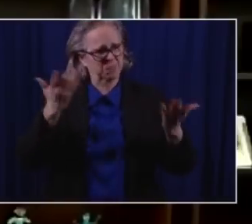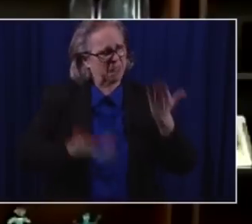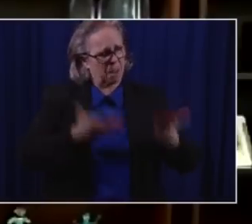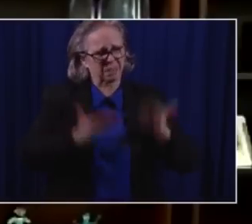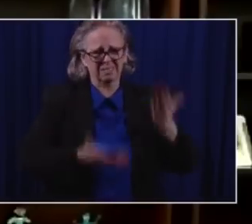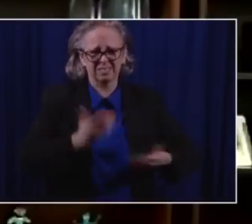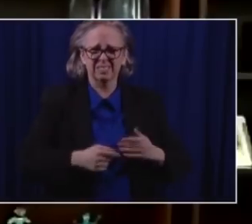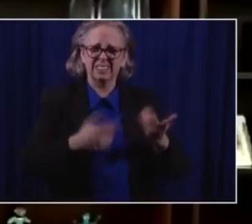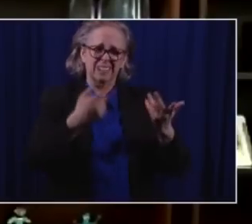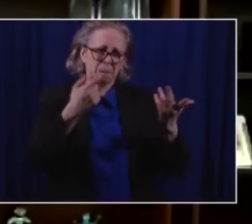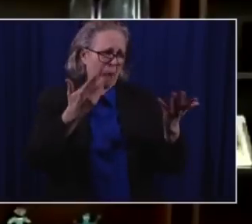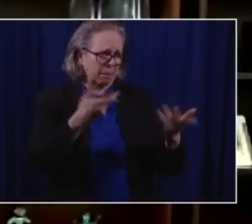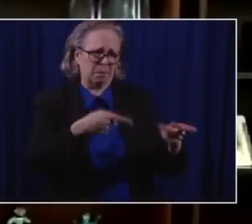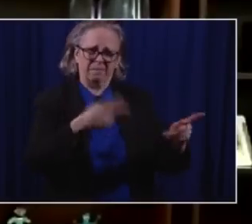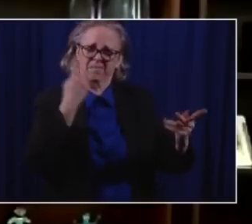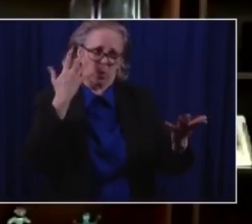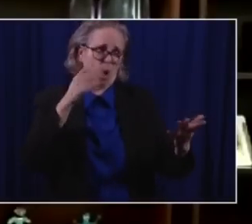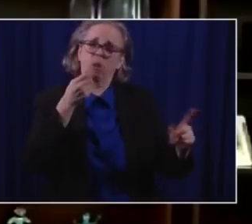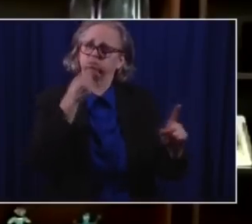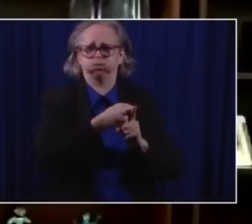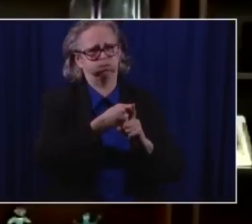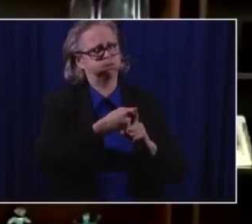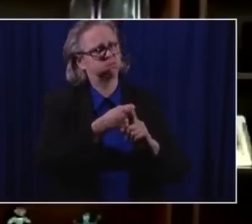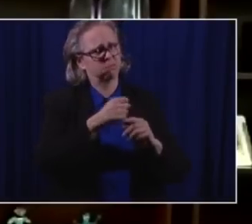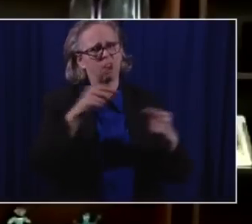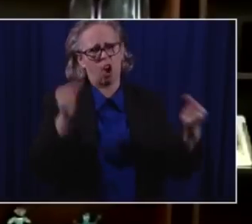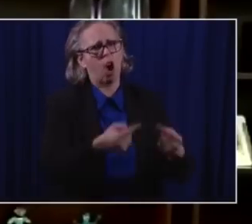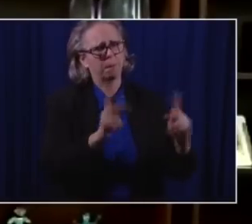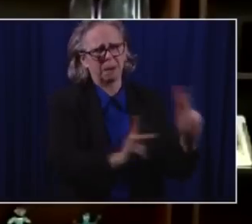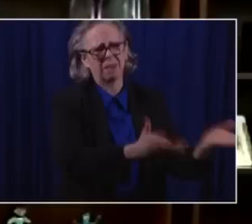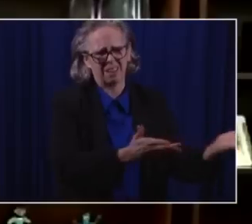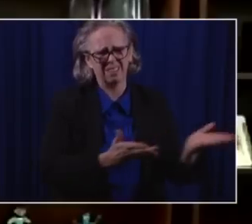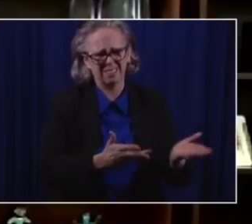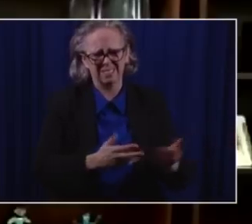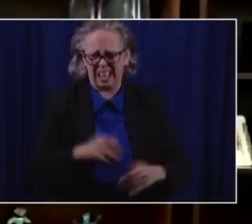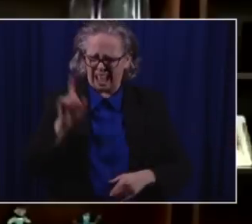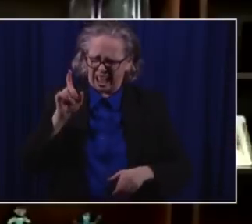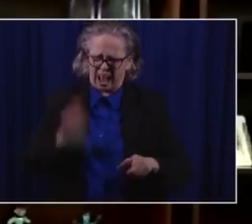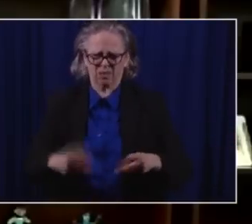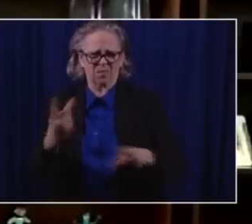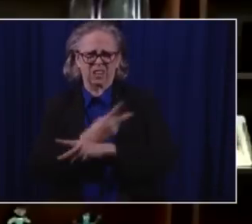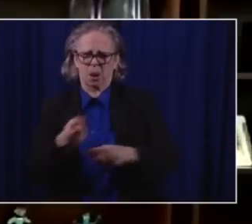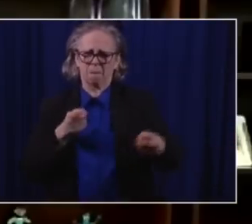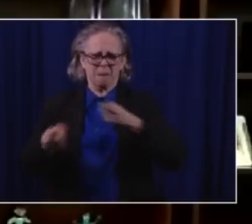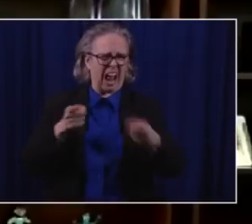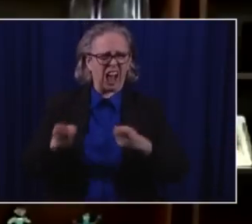something that we learned in the spring that actually can have in and of itself adverse effects. You see health we're